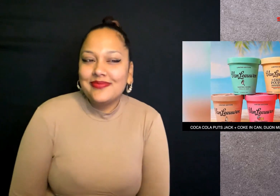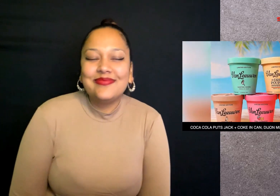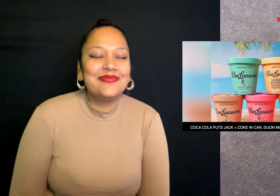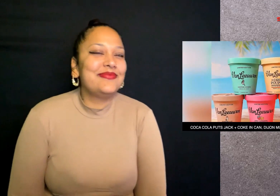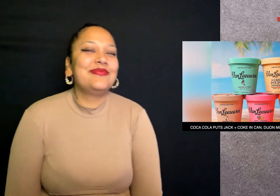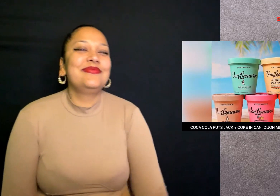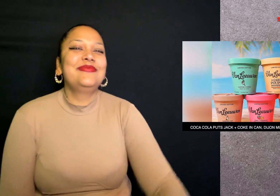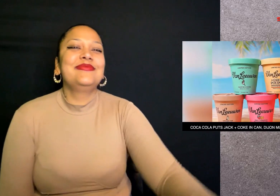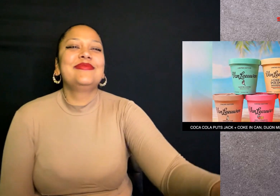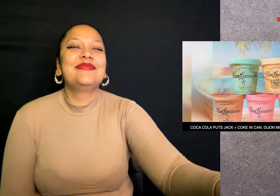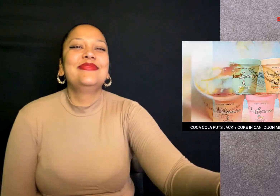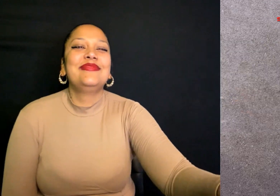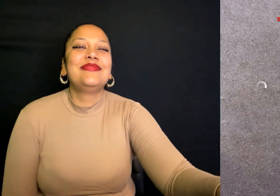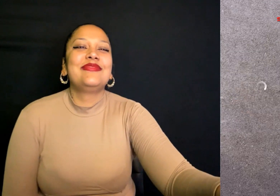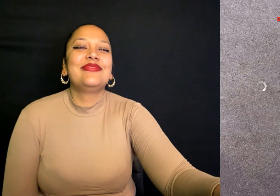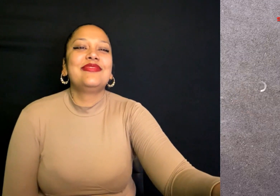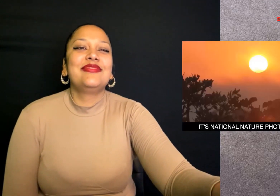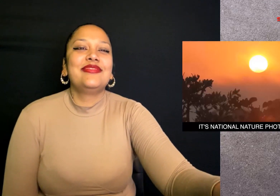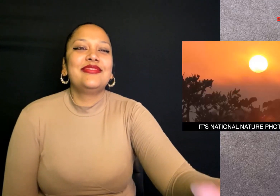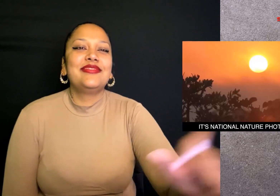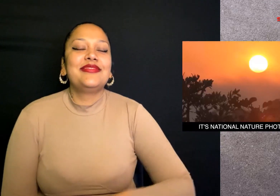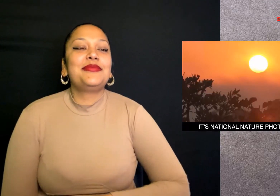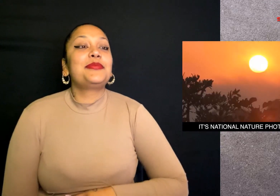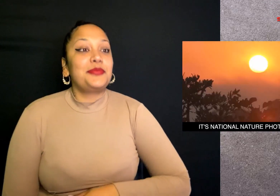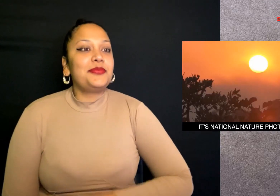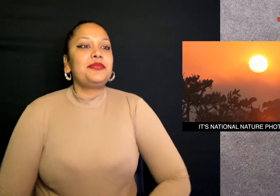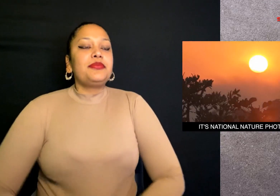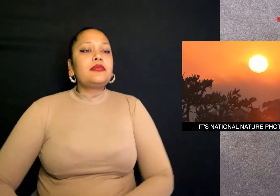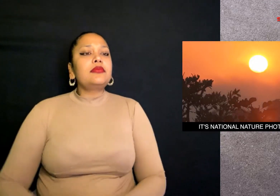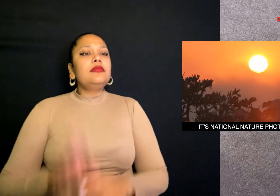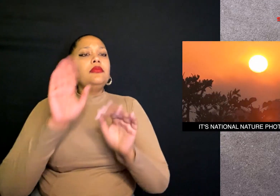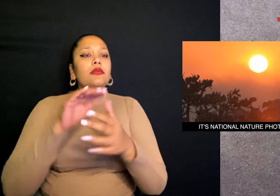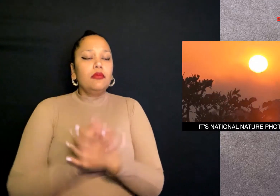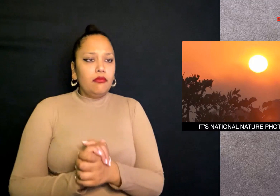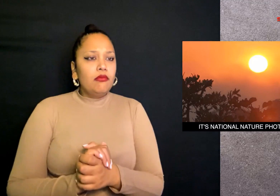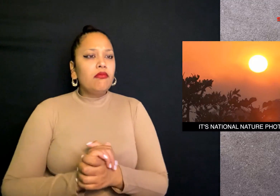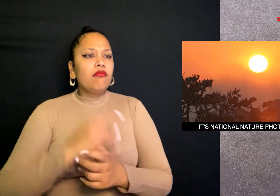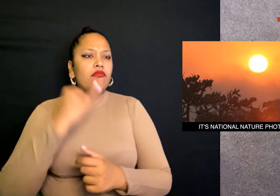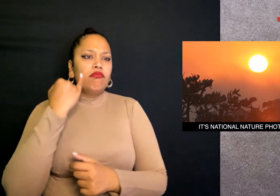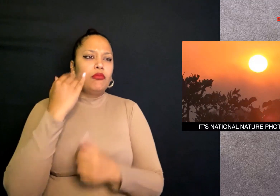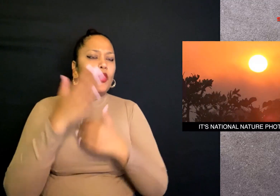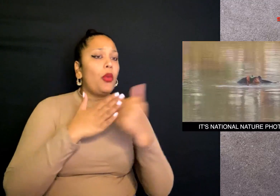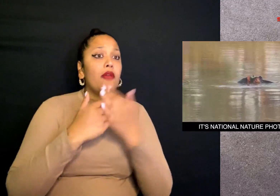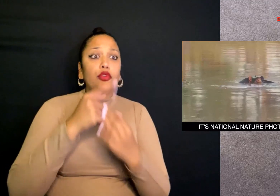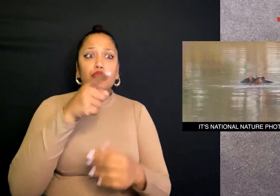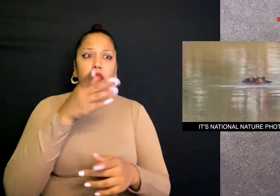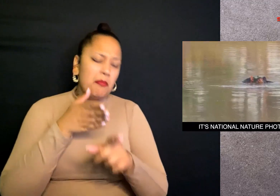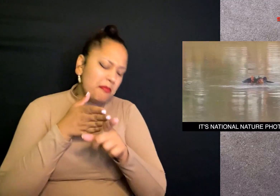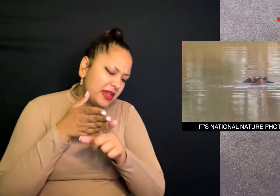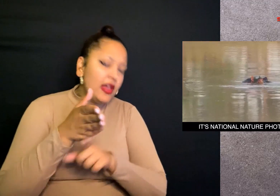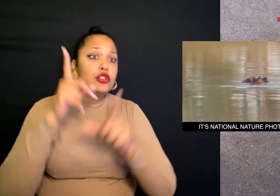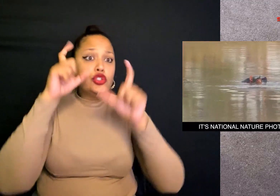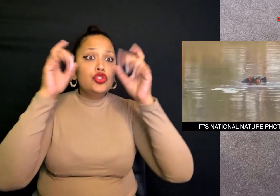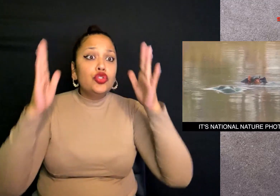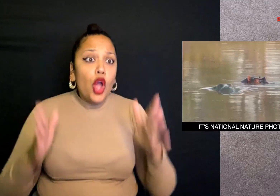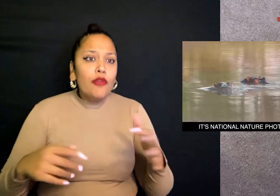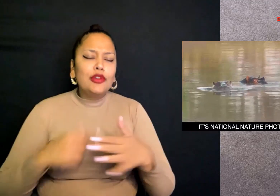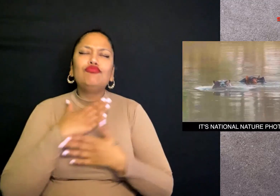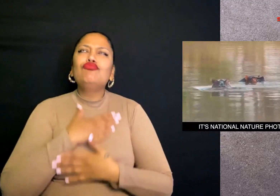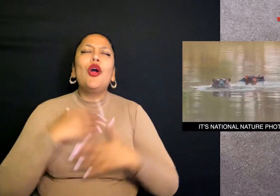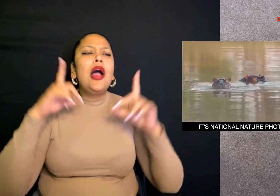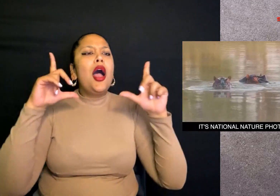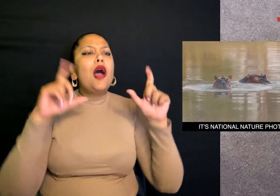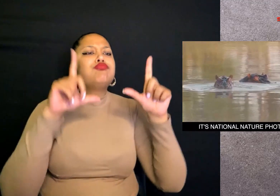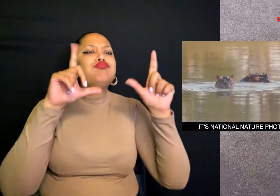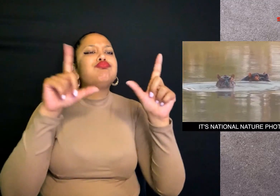taste like whether you are a professional photographer